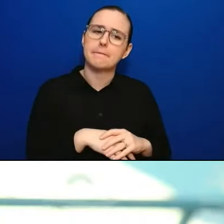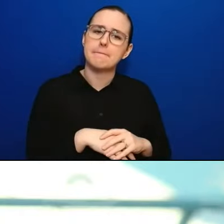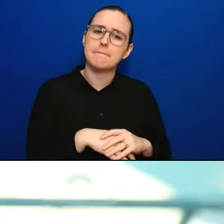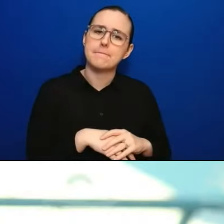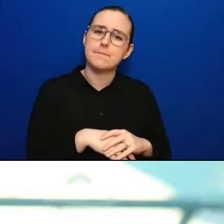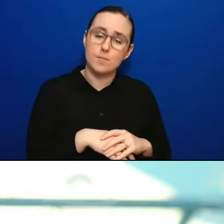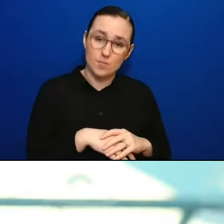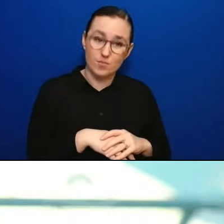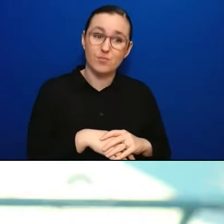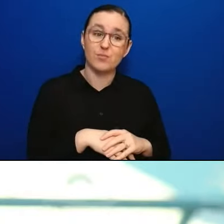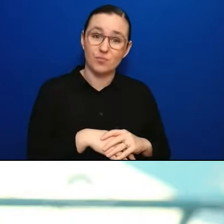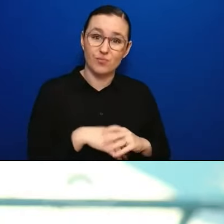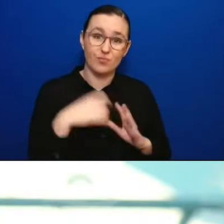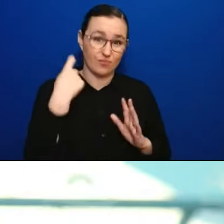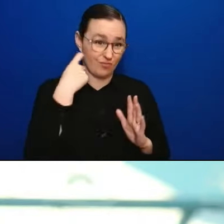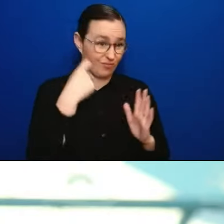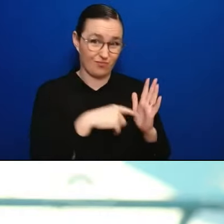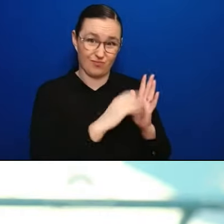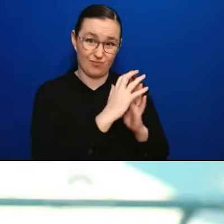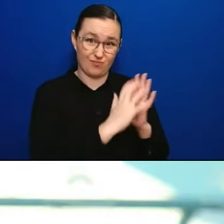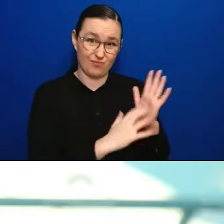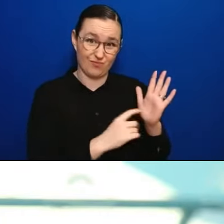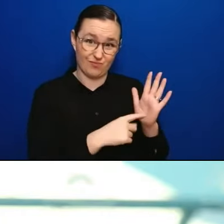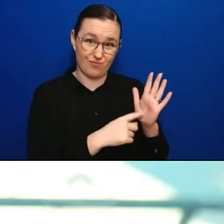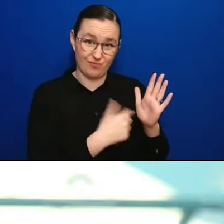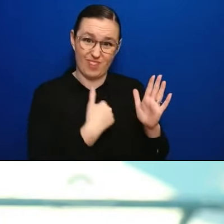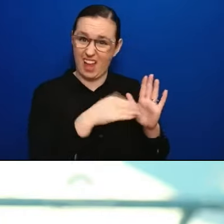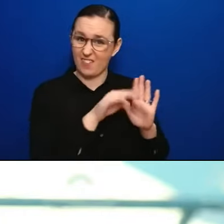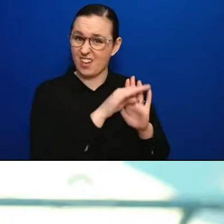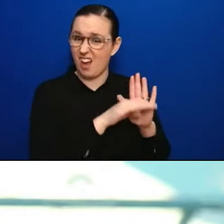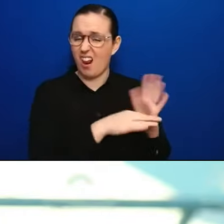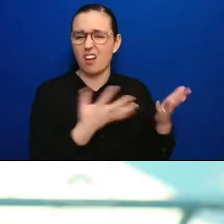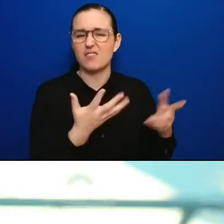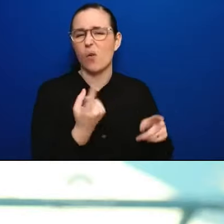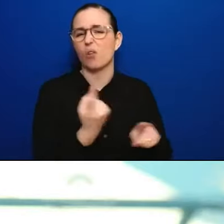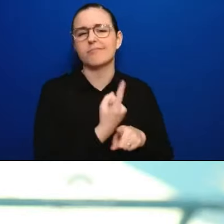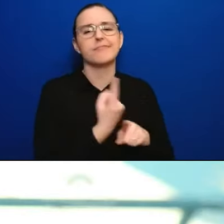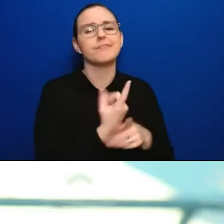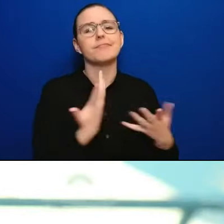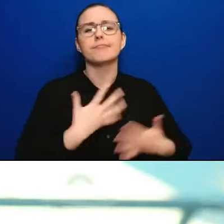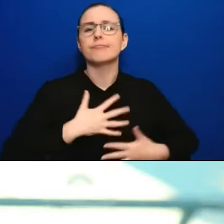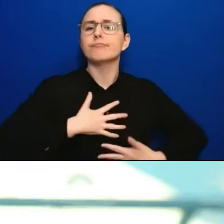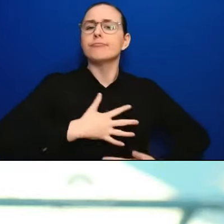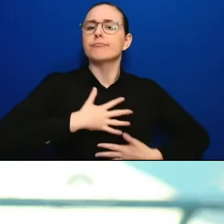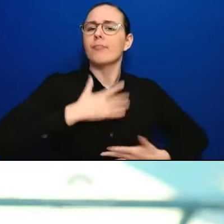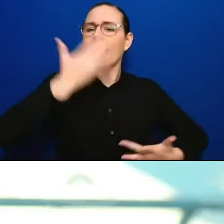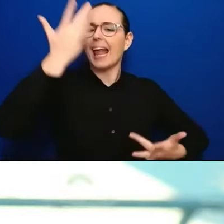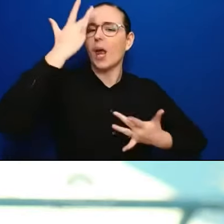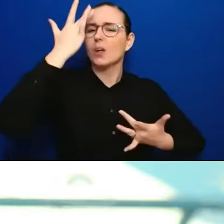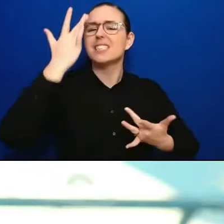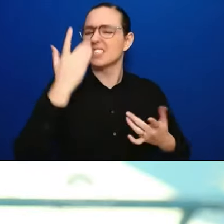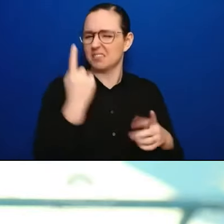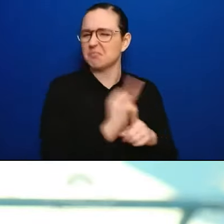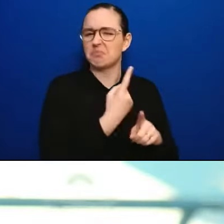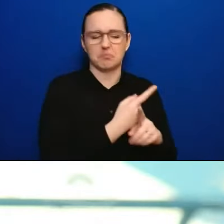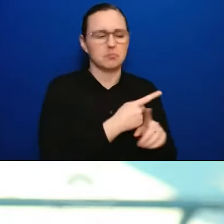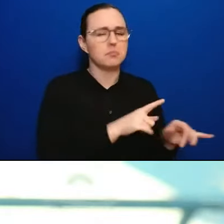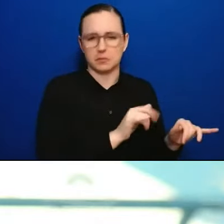determination they have talked about this and I've talked about it a few times that we have from our regular respiratory infection outbreak